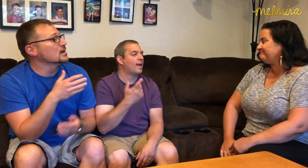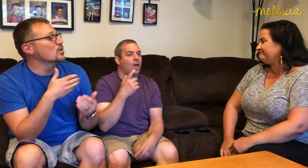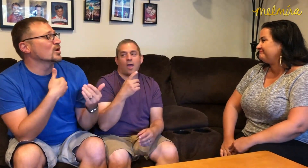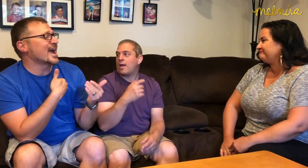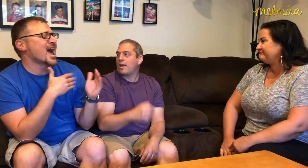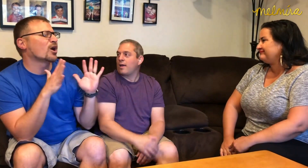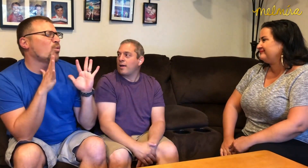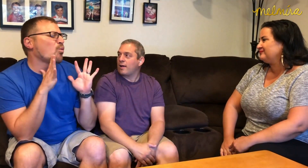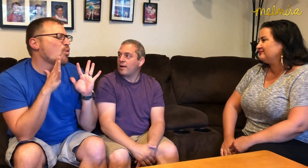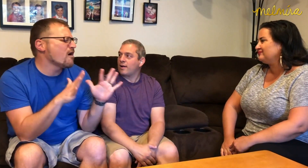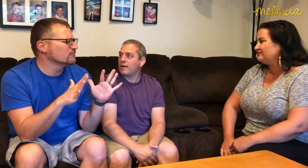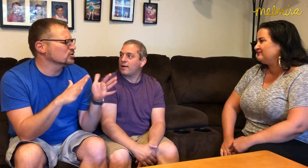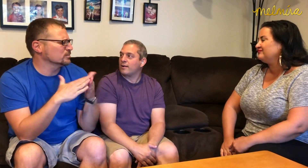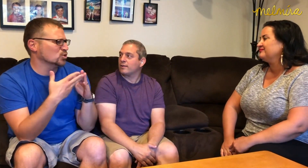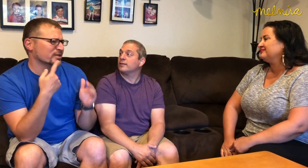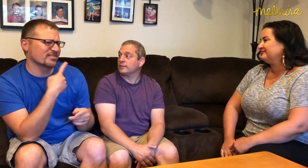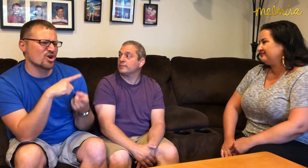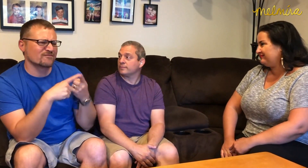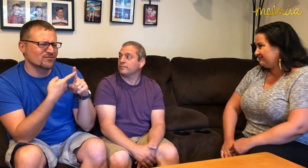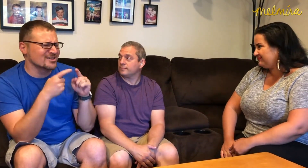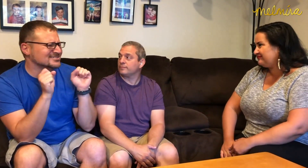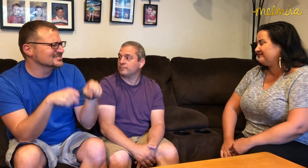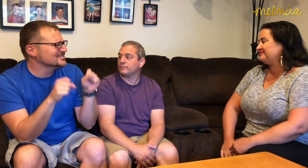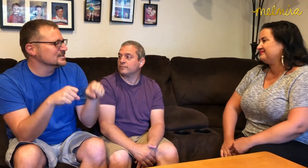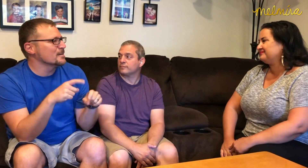We had a wonderful community there, with friends, etc.